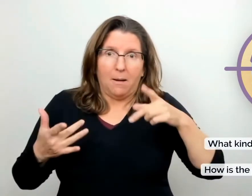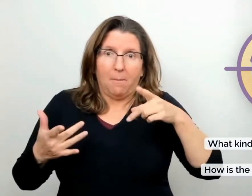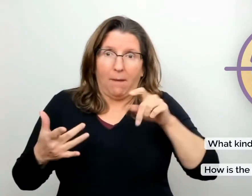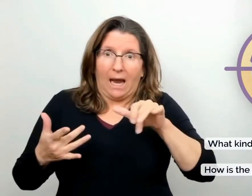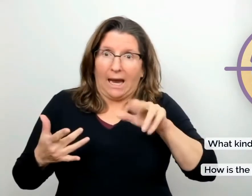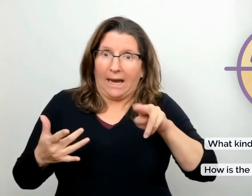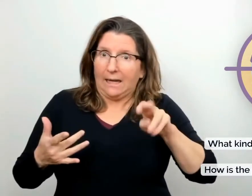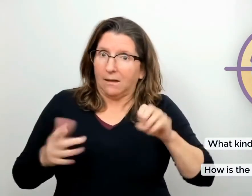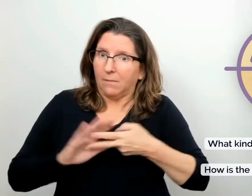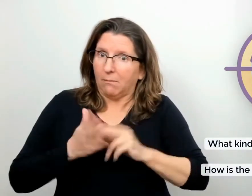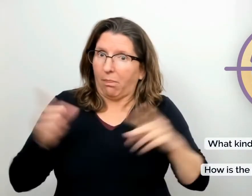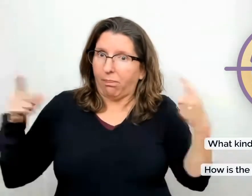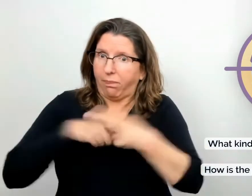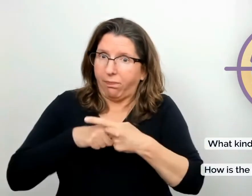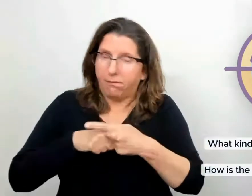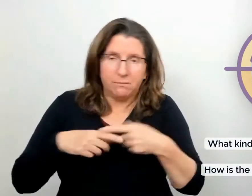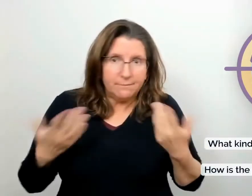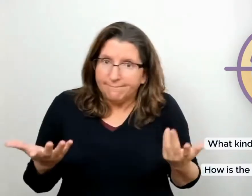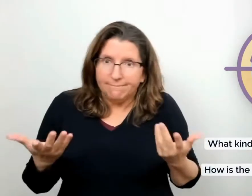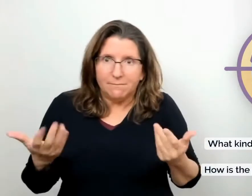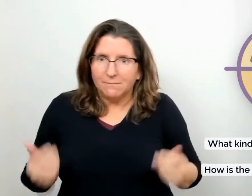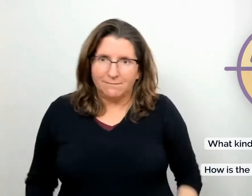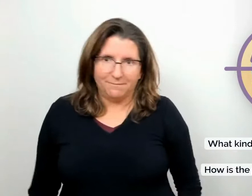Are there incongruencies?